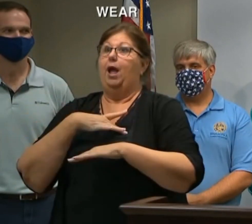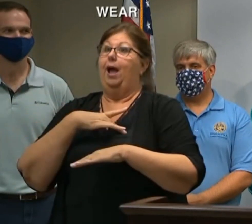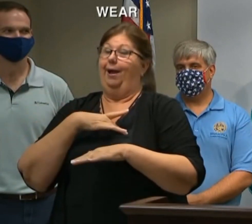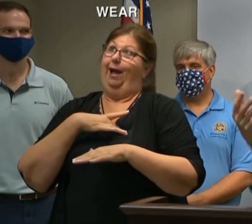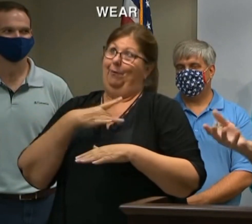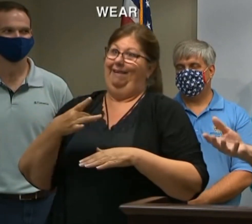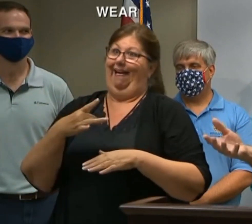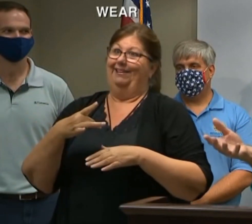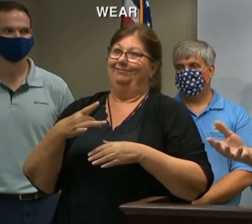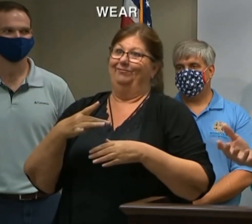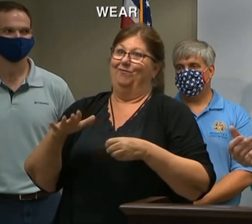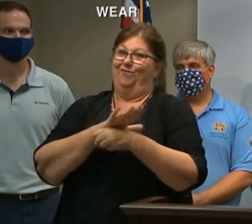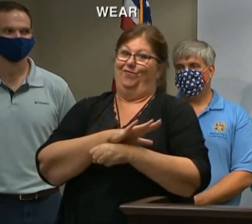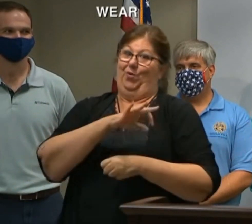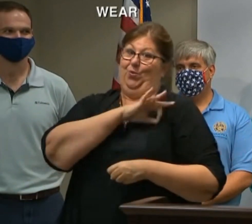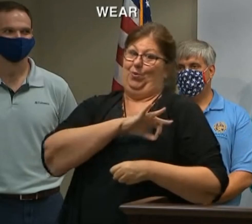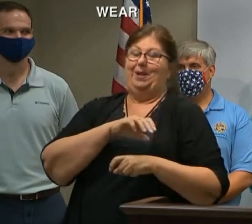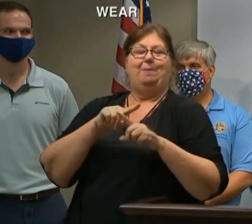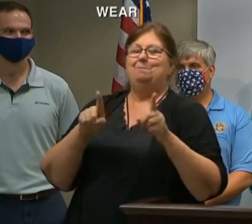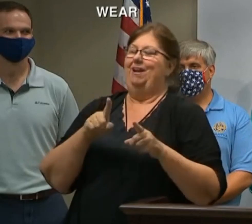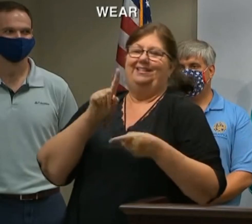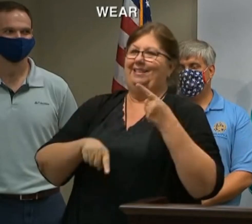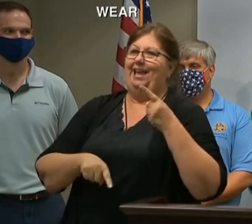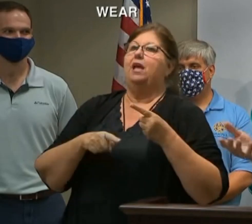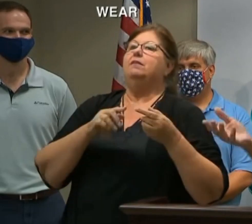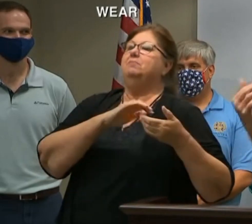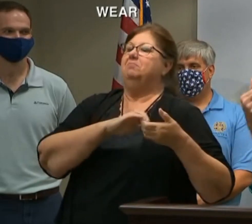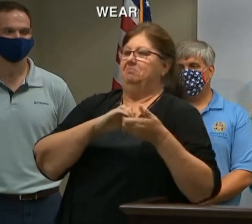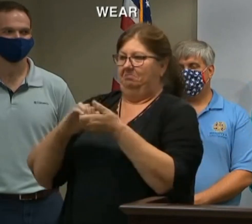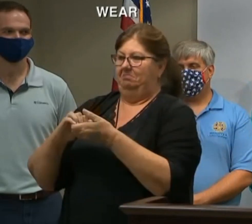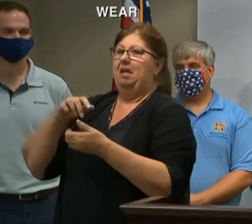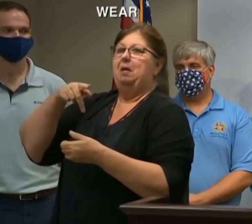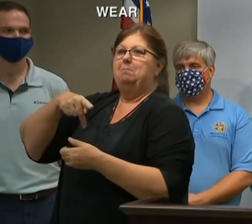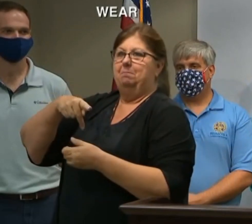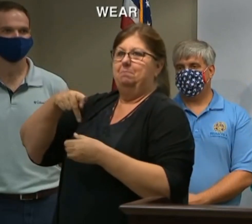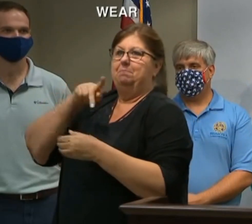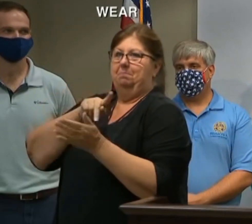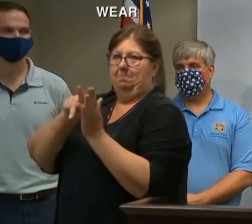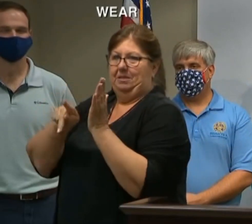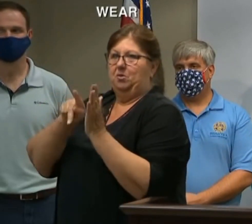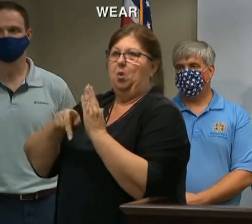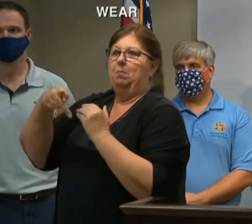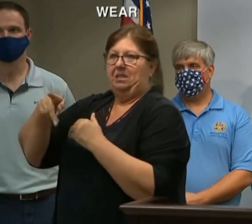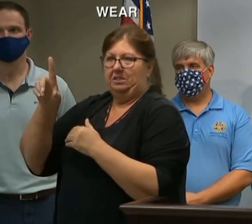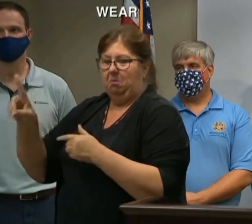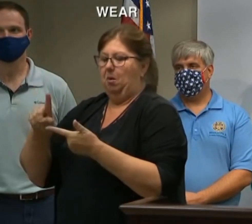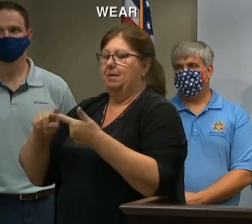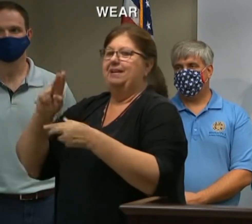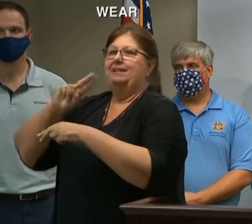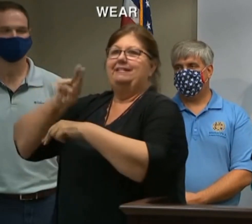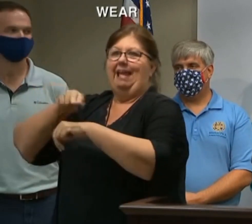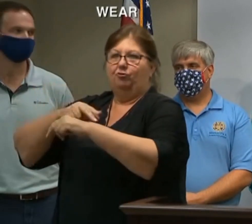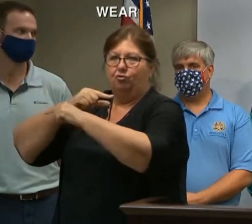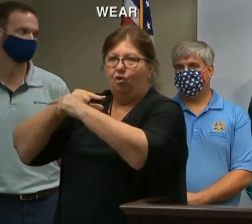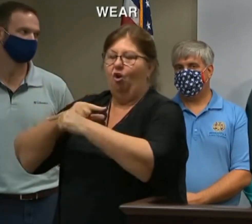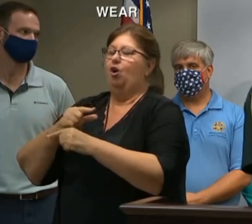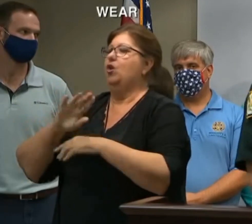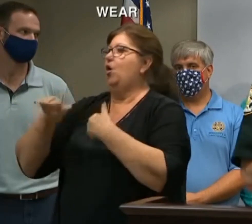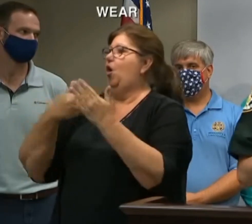know we're working with the ppd national guard all of our county partners from emergency management uh you know the the swift boat rescue